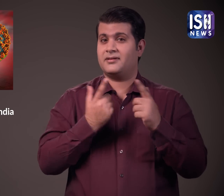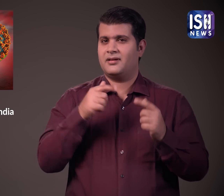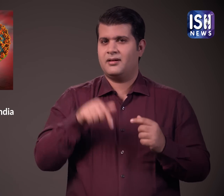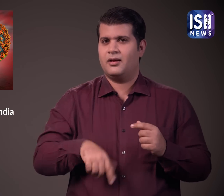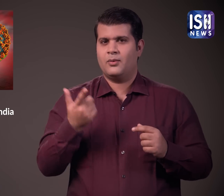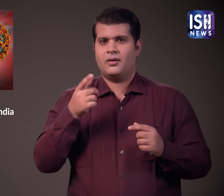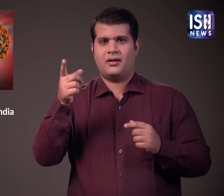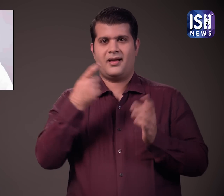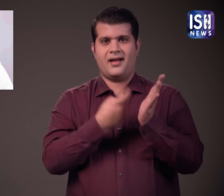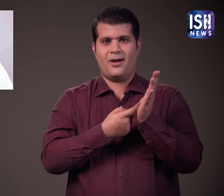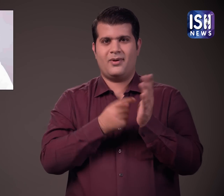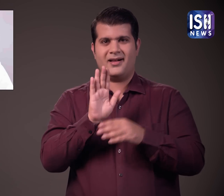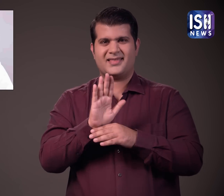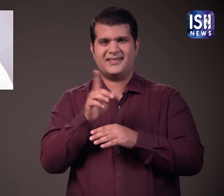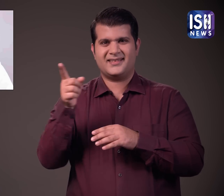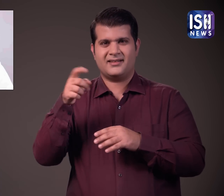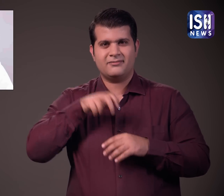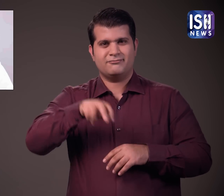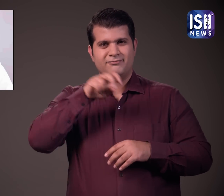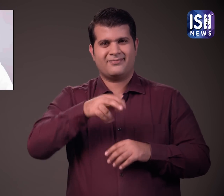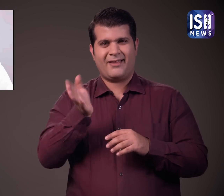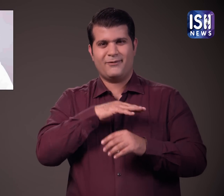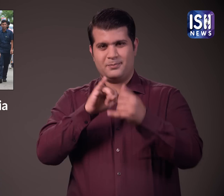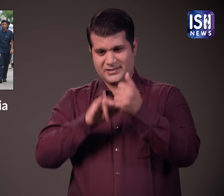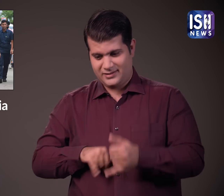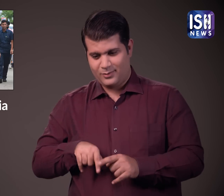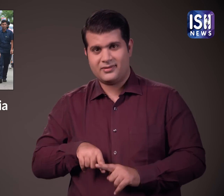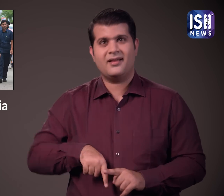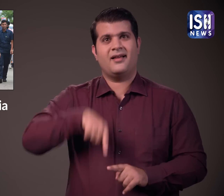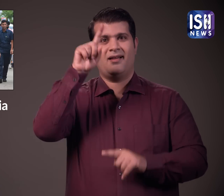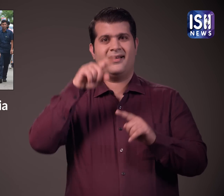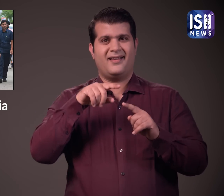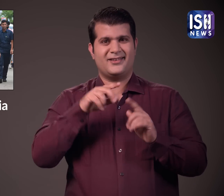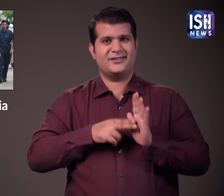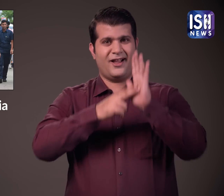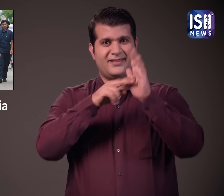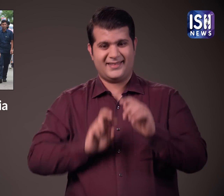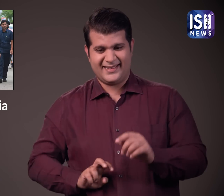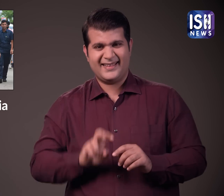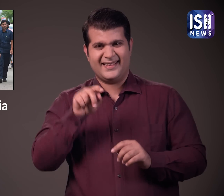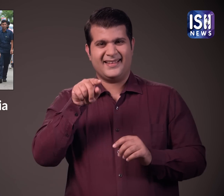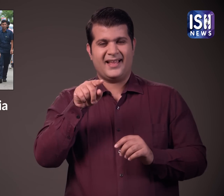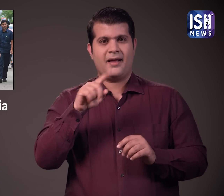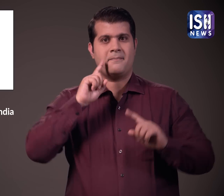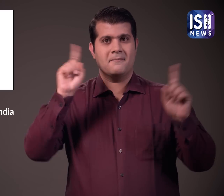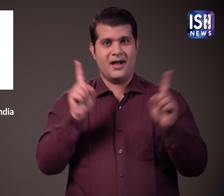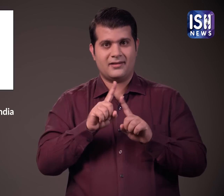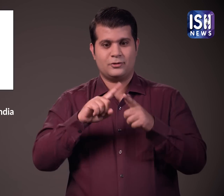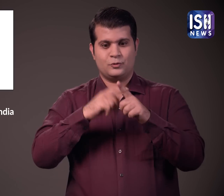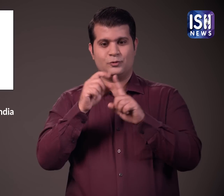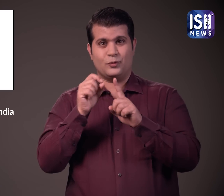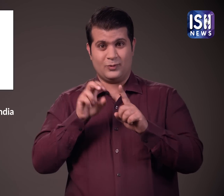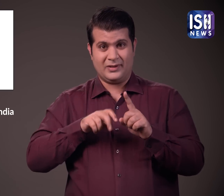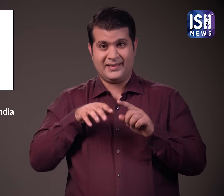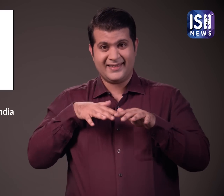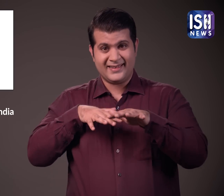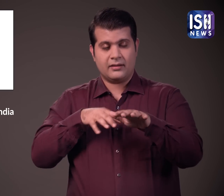Congress leader Rahul Gandhi is travelling from the south of India to the north for his Bharat Jodo Yatra.